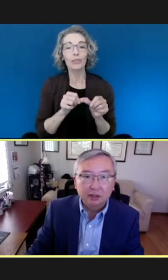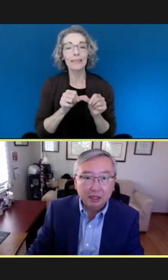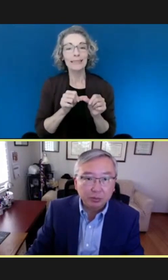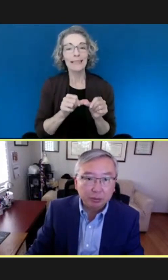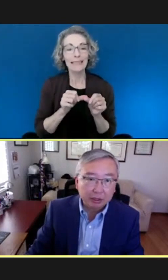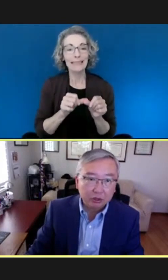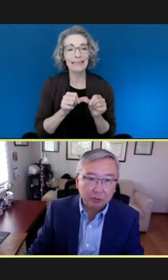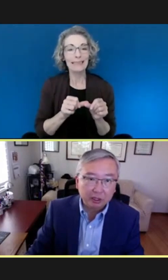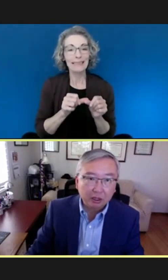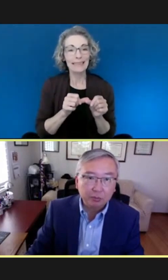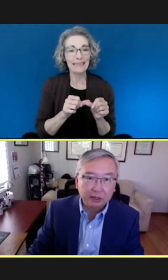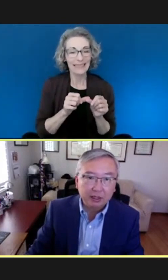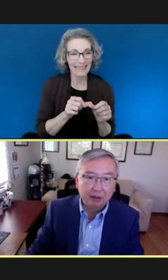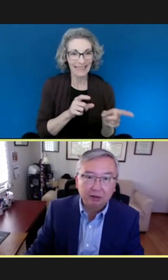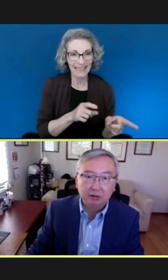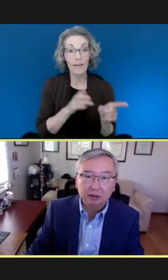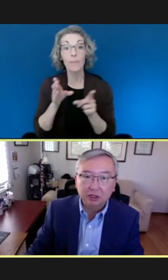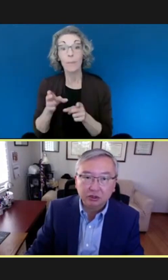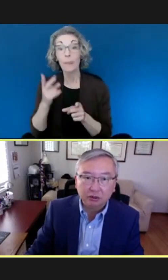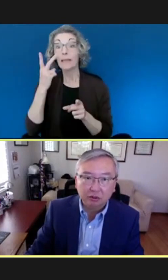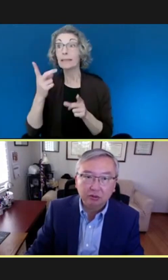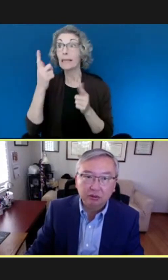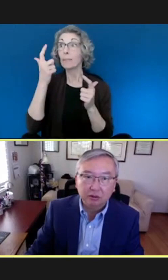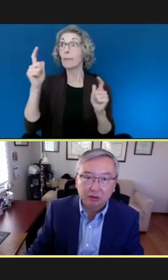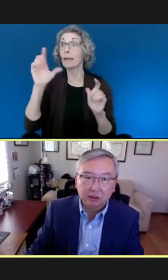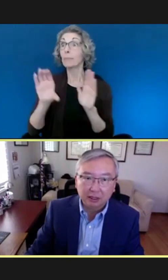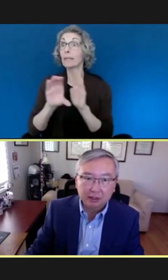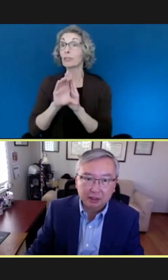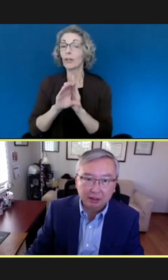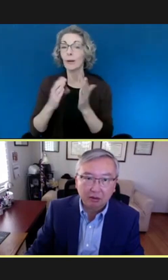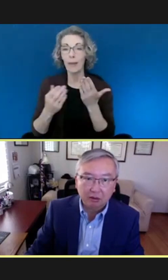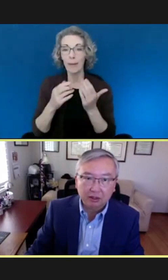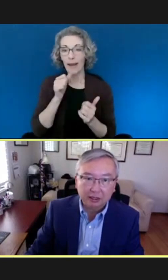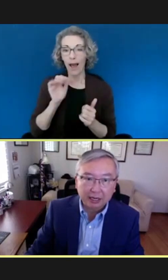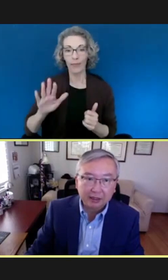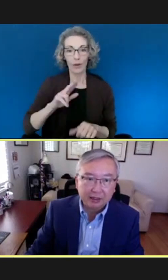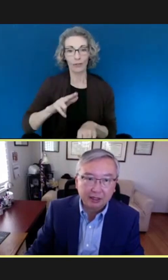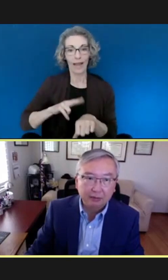Seeing big picture may not be their natural instinct or